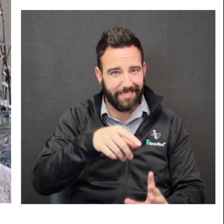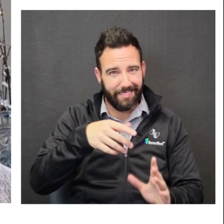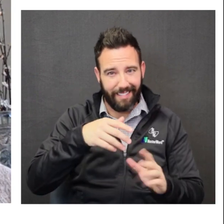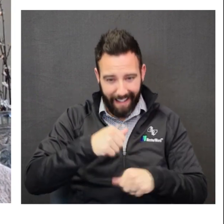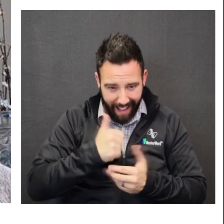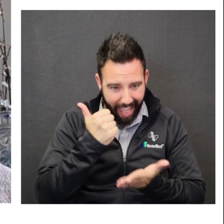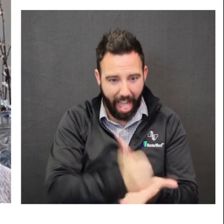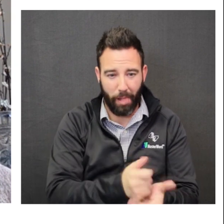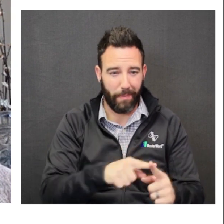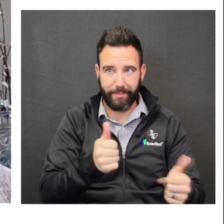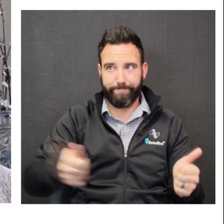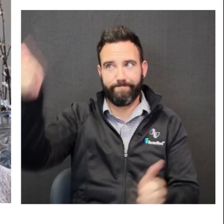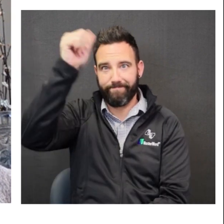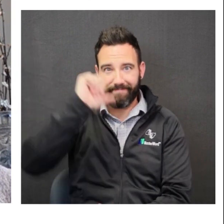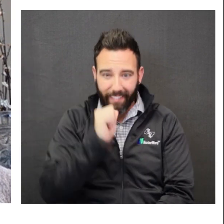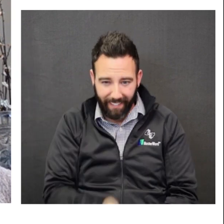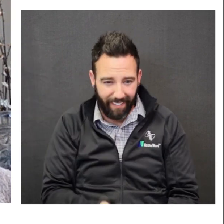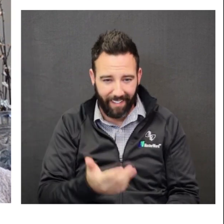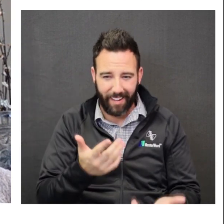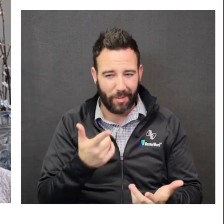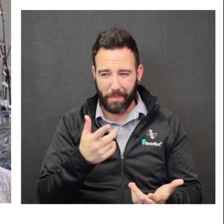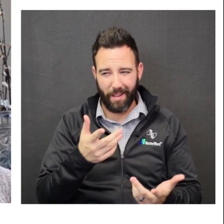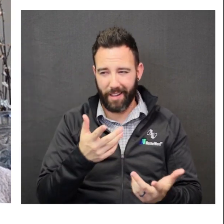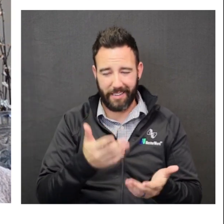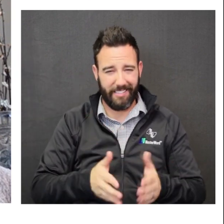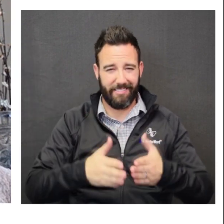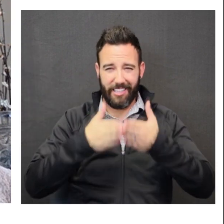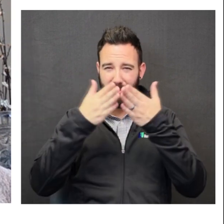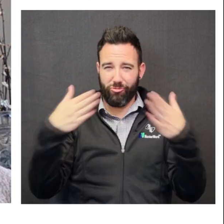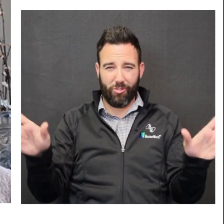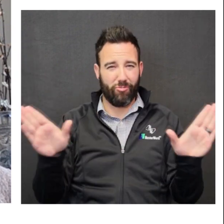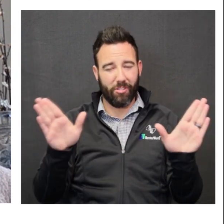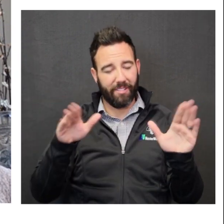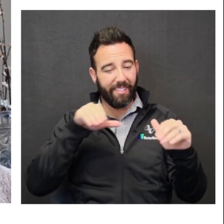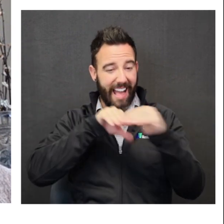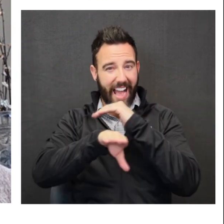At least that's what I've seen anecdotally, even just, just has not been a pretty wide